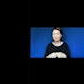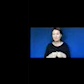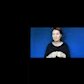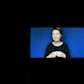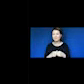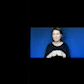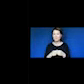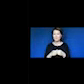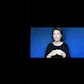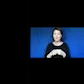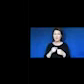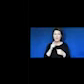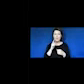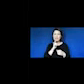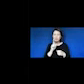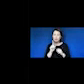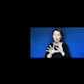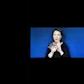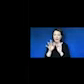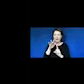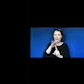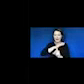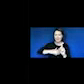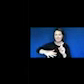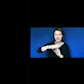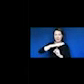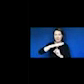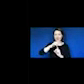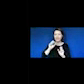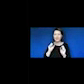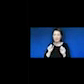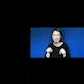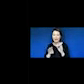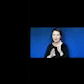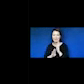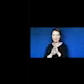environments, individuals that are willing to understand the supported employment process,